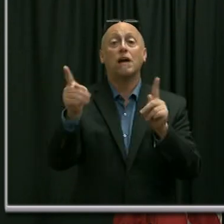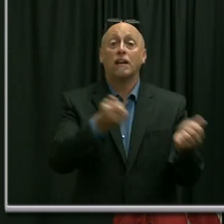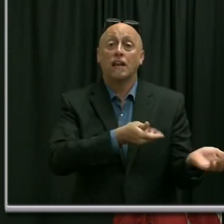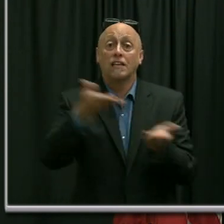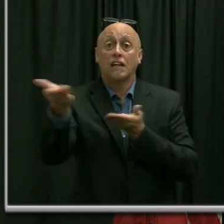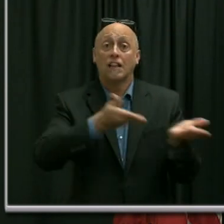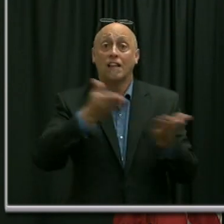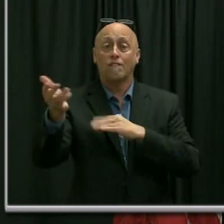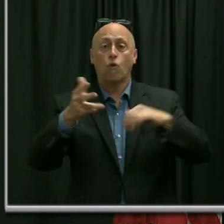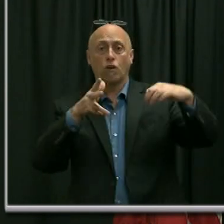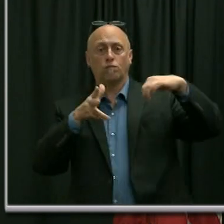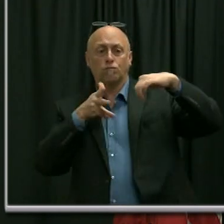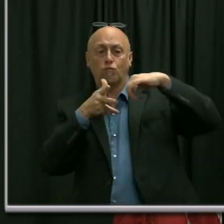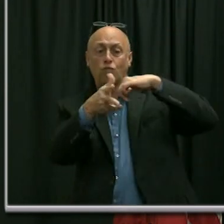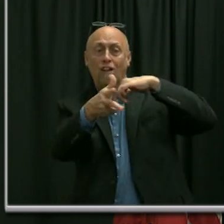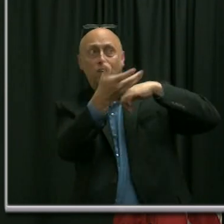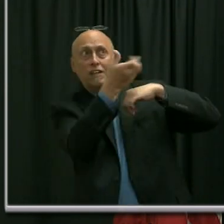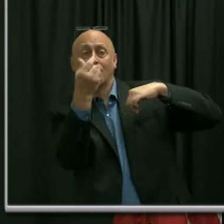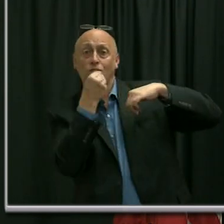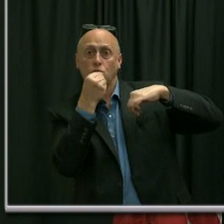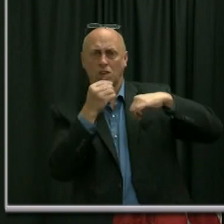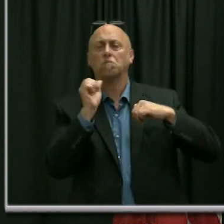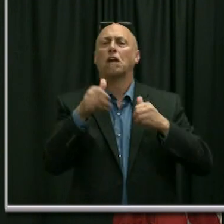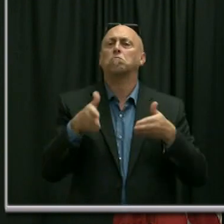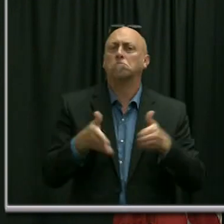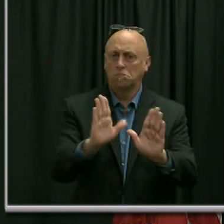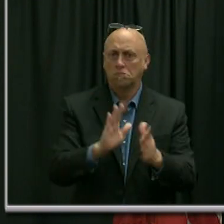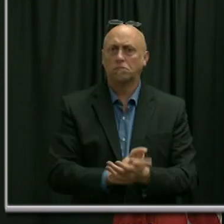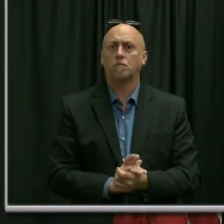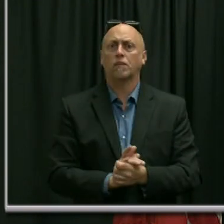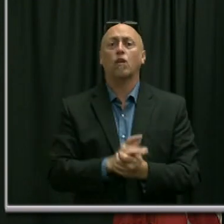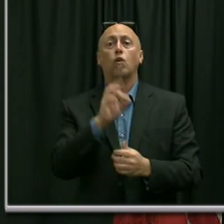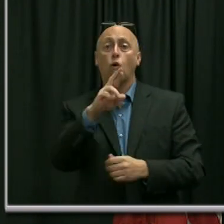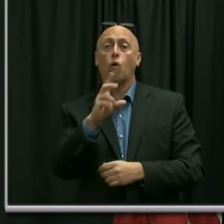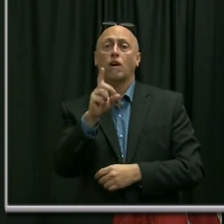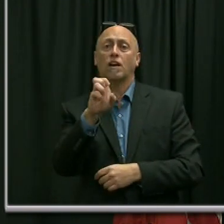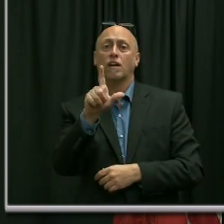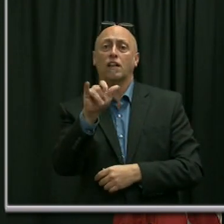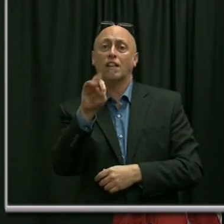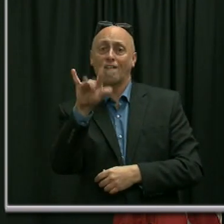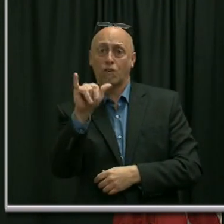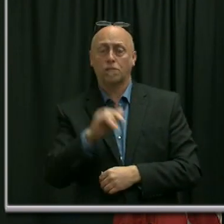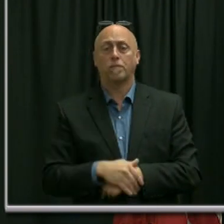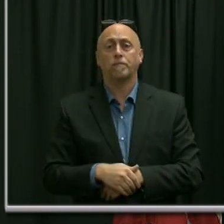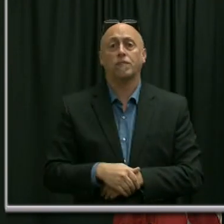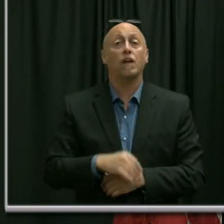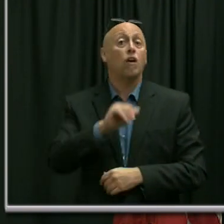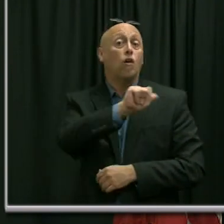DELIVERY TAKE OUT CURBSIDE IN DRIVE THRU WILL BE ALLOWED.